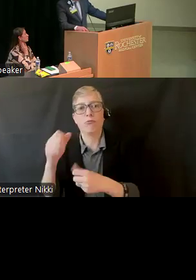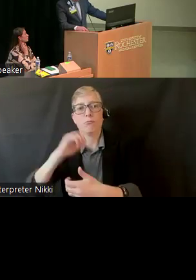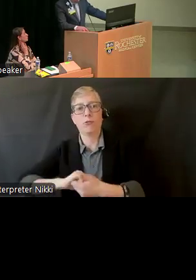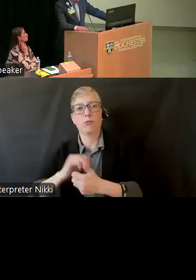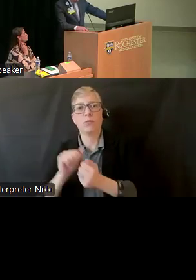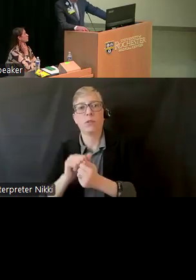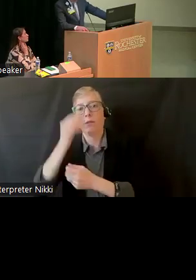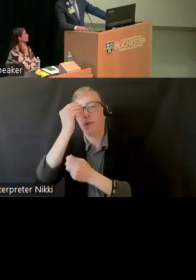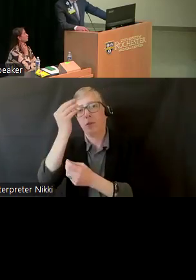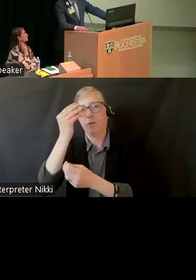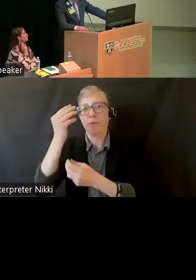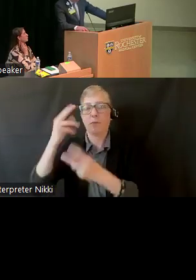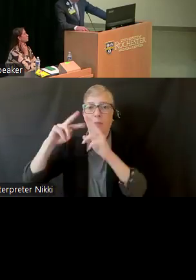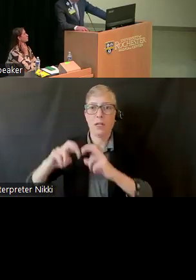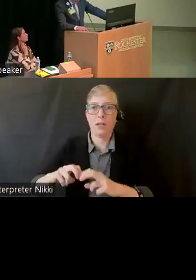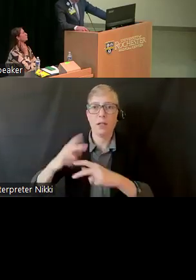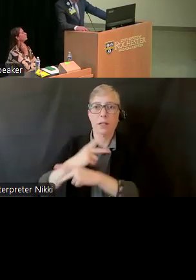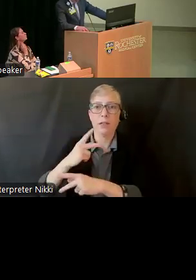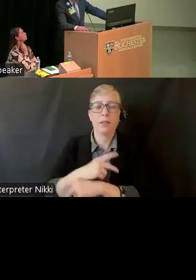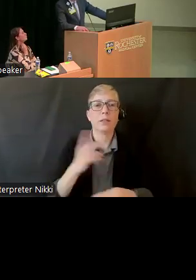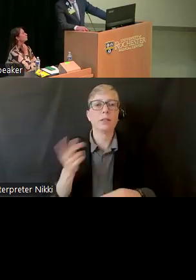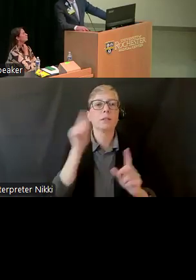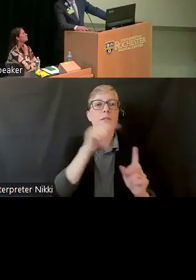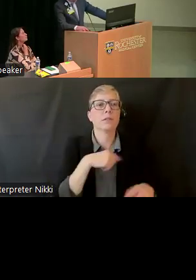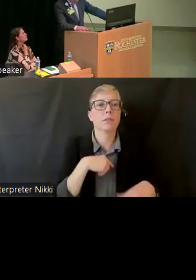education council partnership with learning and development to make mandatory trainings